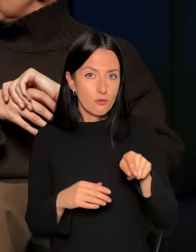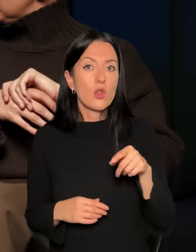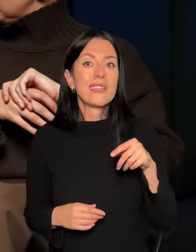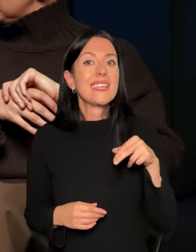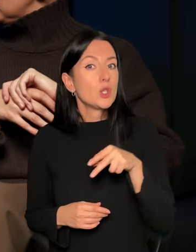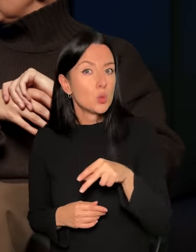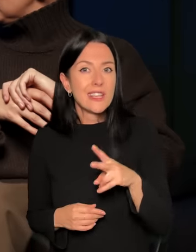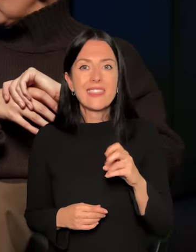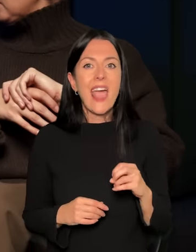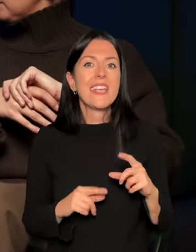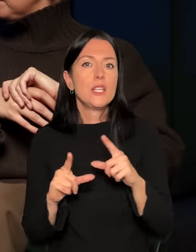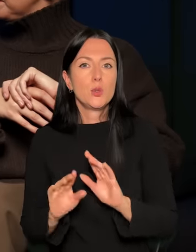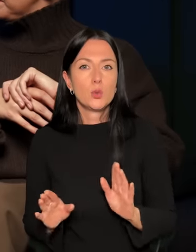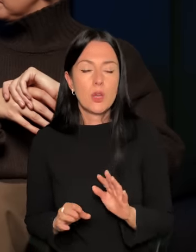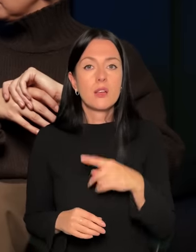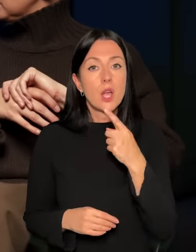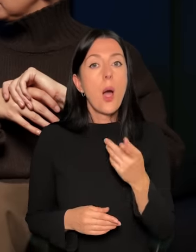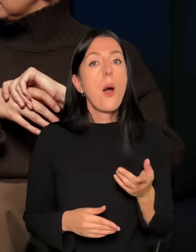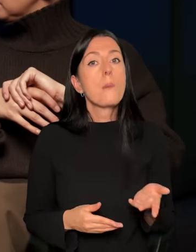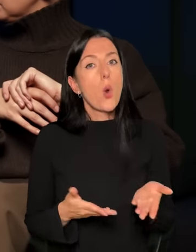Not "ride," but "walk." It's important to say, "Go ahead," or "Let's walk."